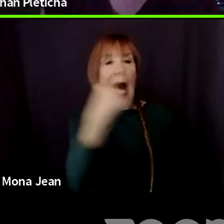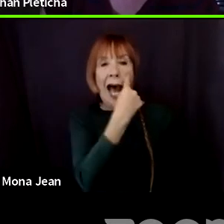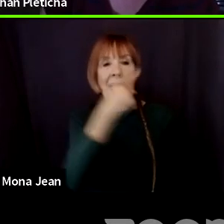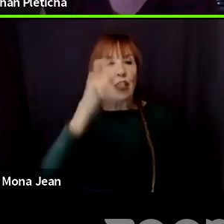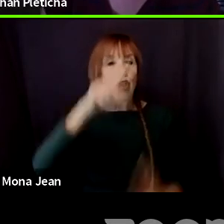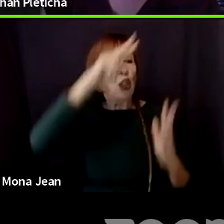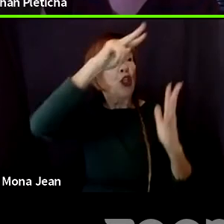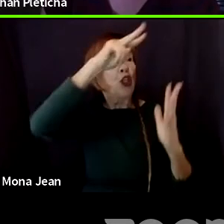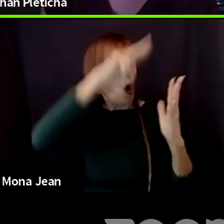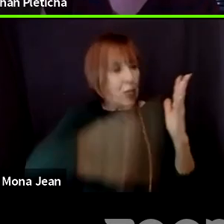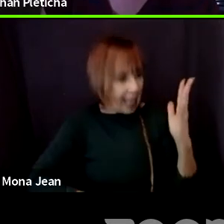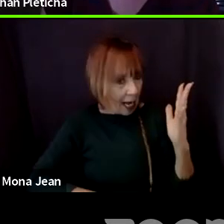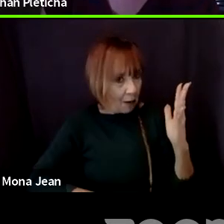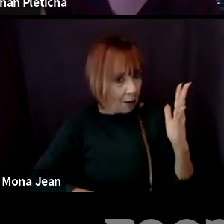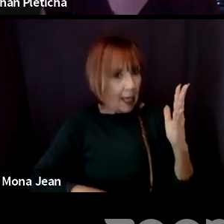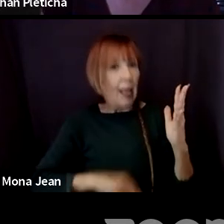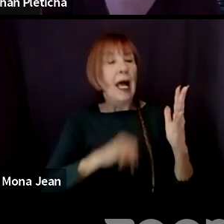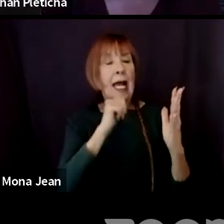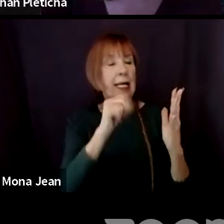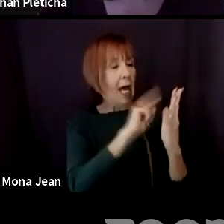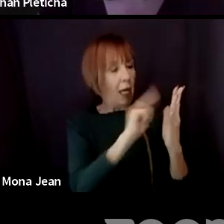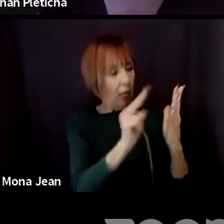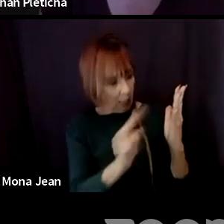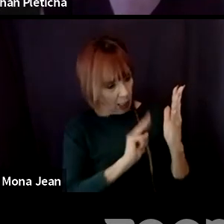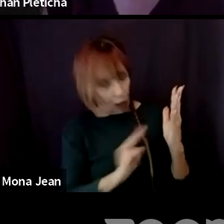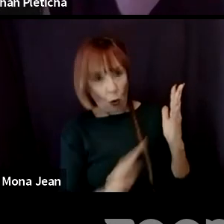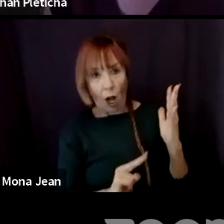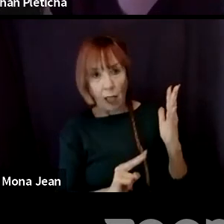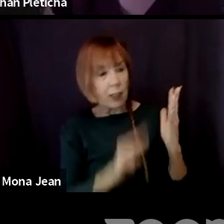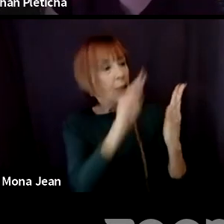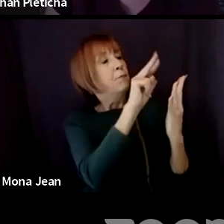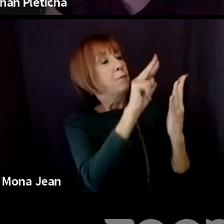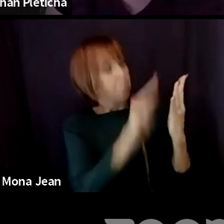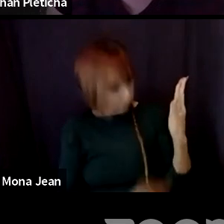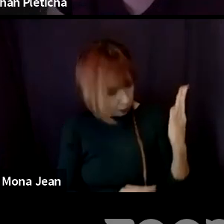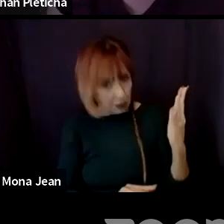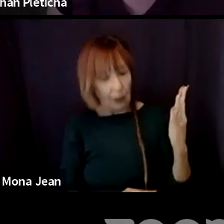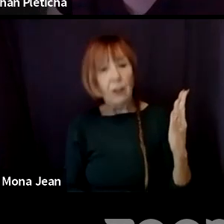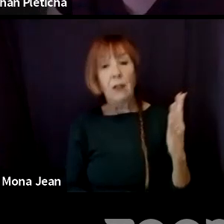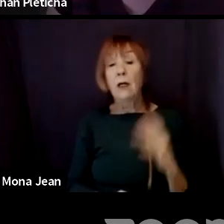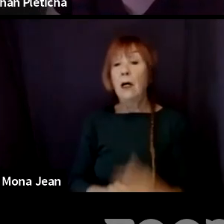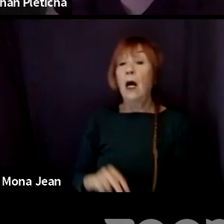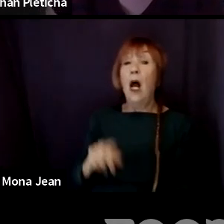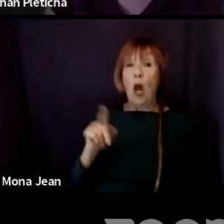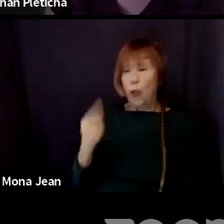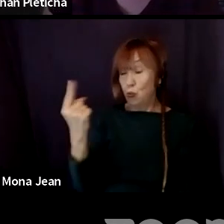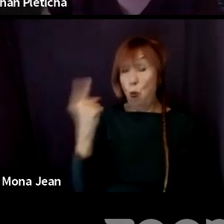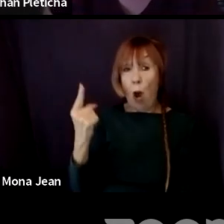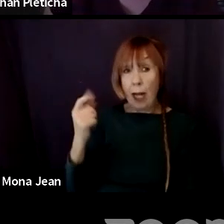Well, that's, yeah, piggybacking off of that A showrunner I love and who is an awesome resource